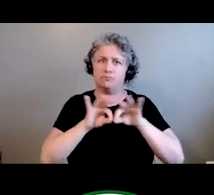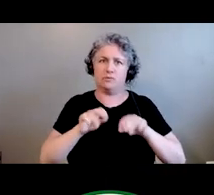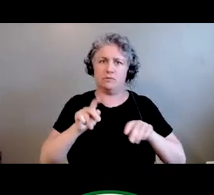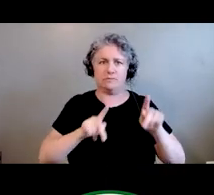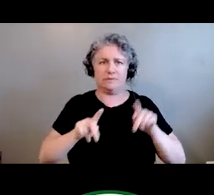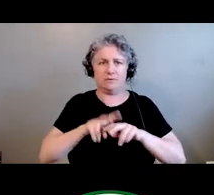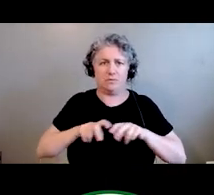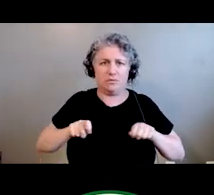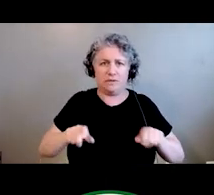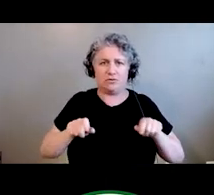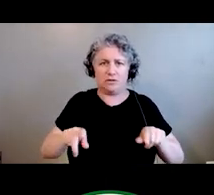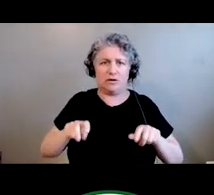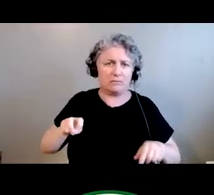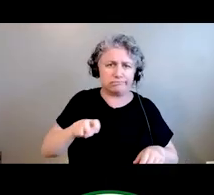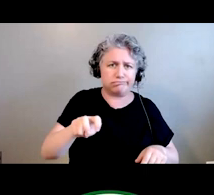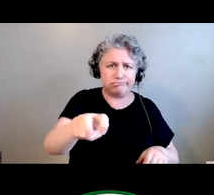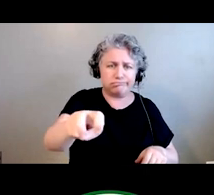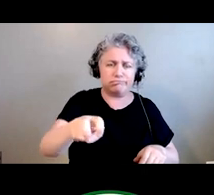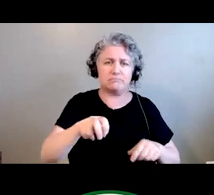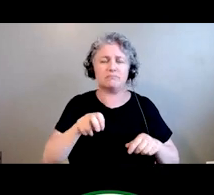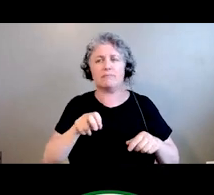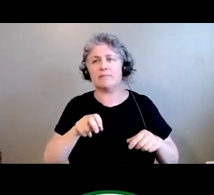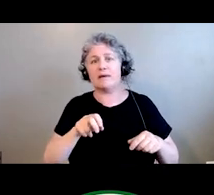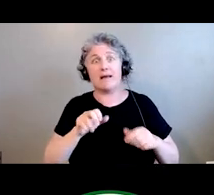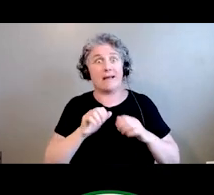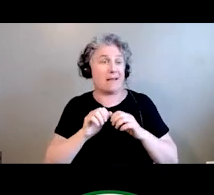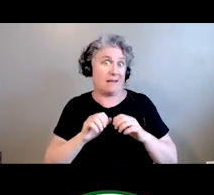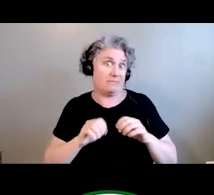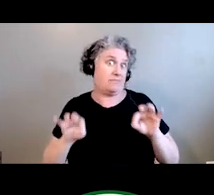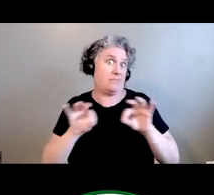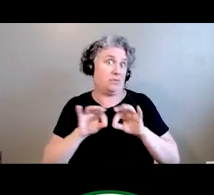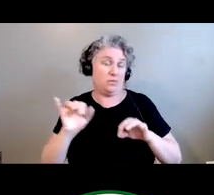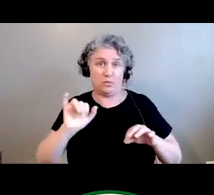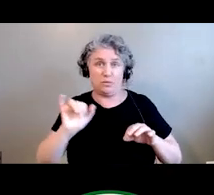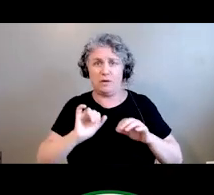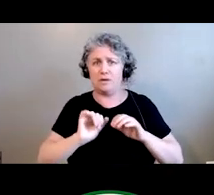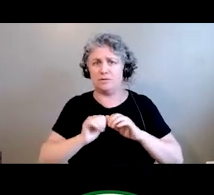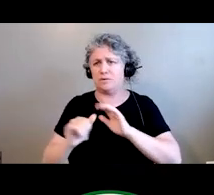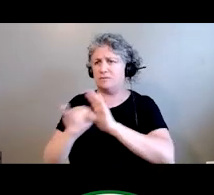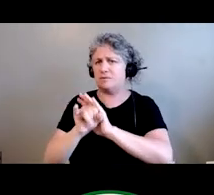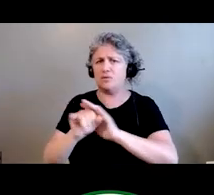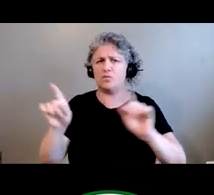In part, there are different names within the park. It's one that we understand these